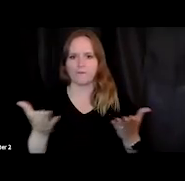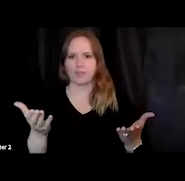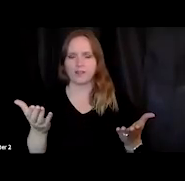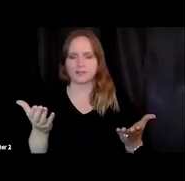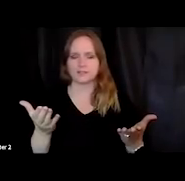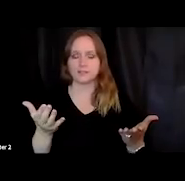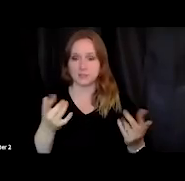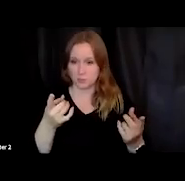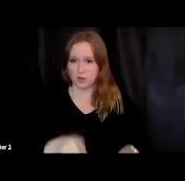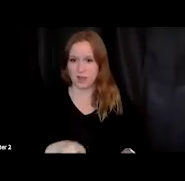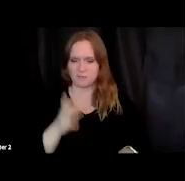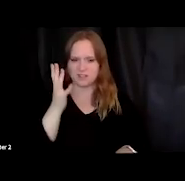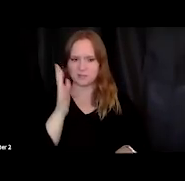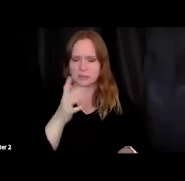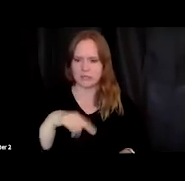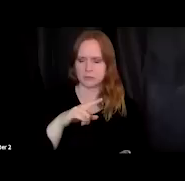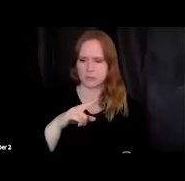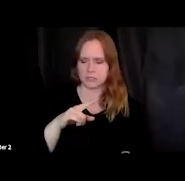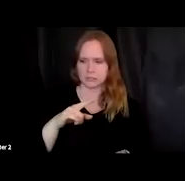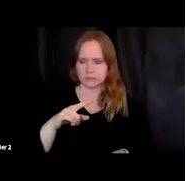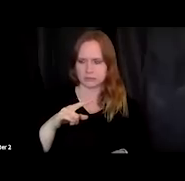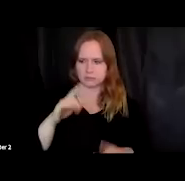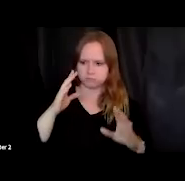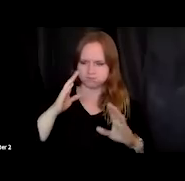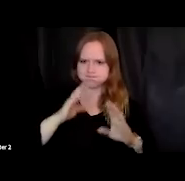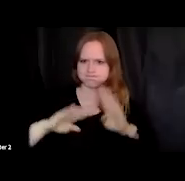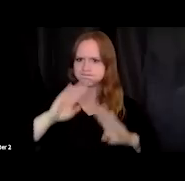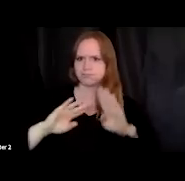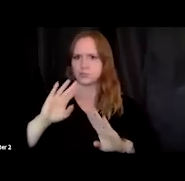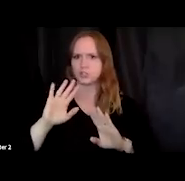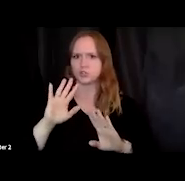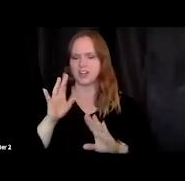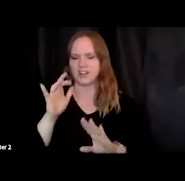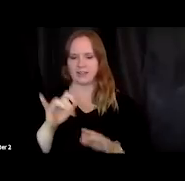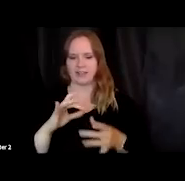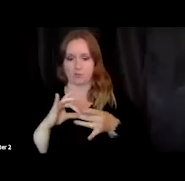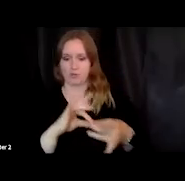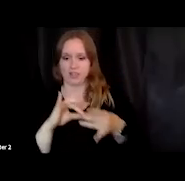or remove that rapport that we've built with them, right? Listen and use the same language